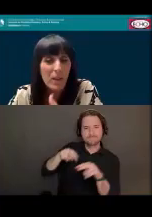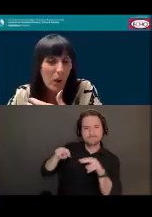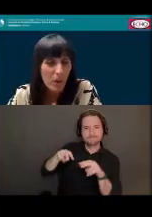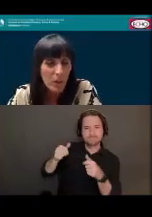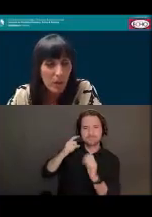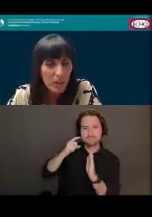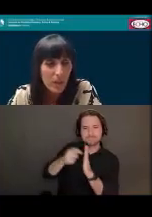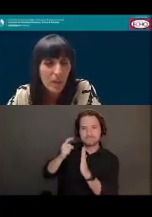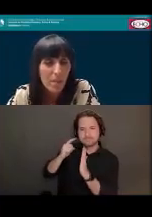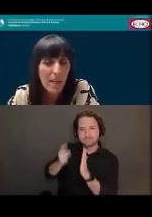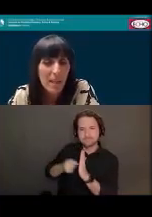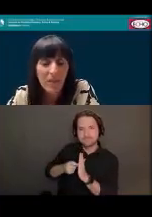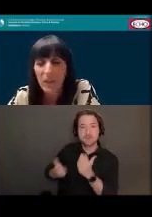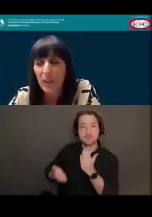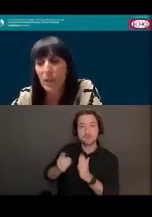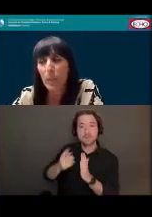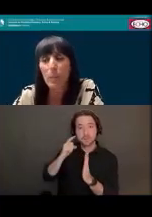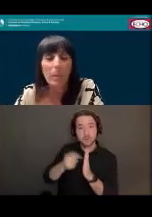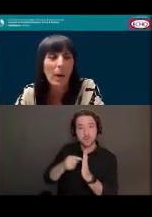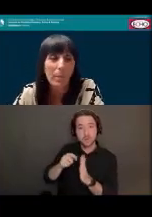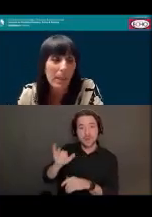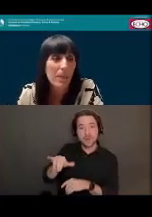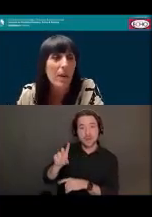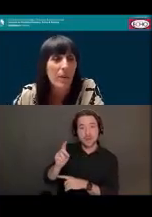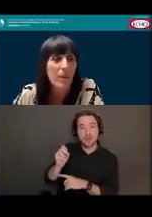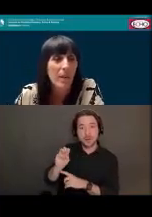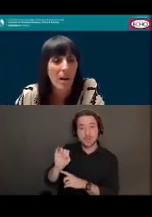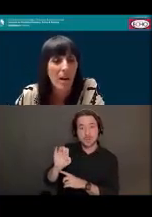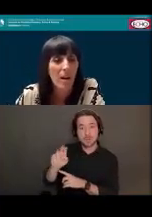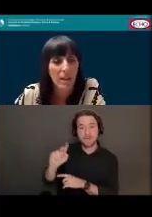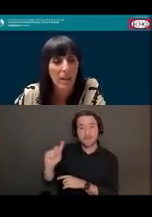notice those domains first, but we're probably noticing all the